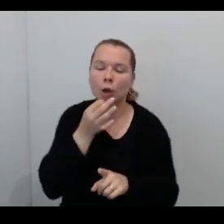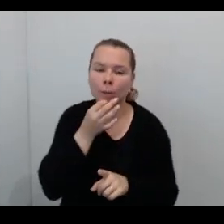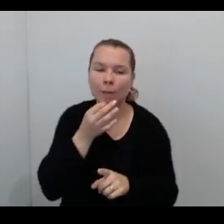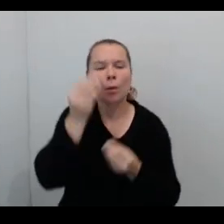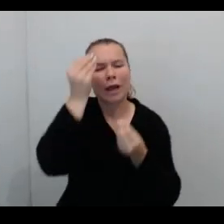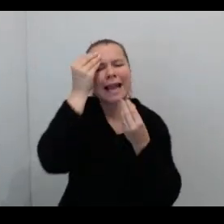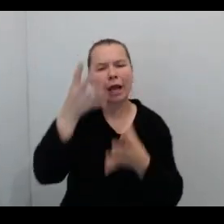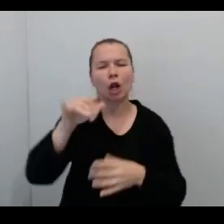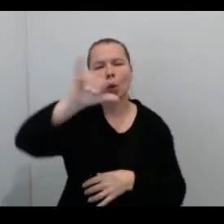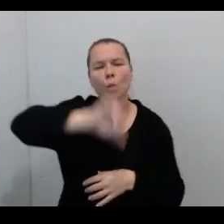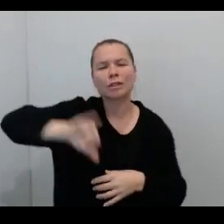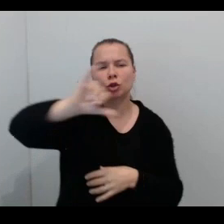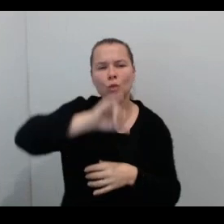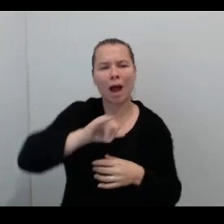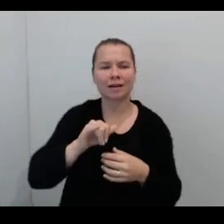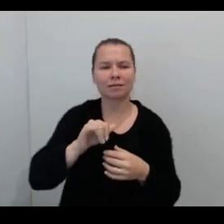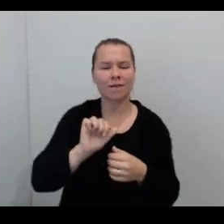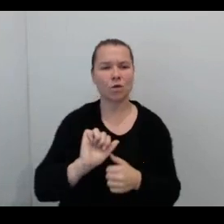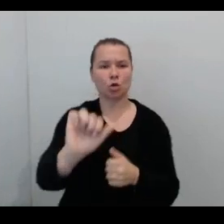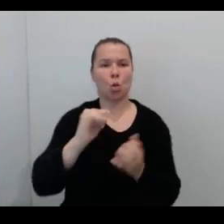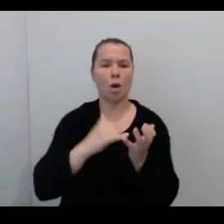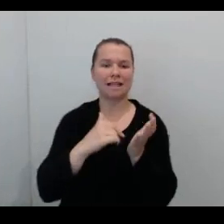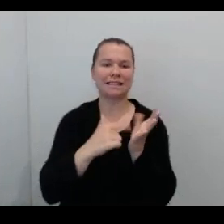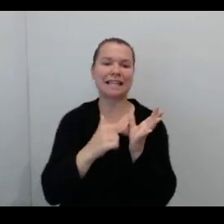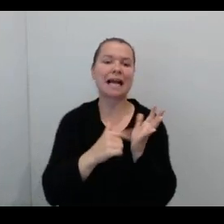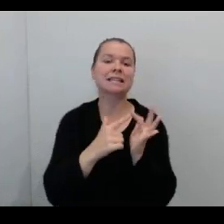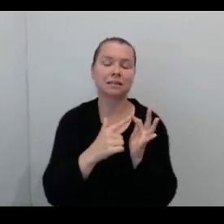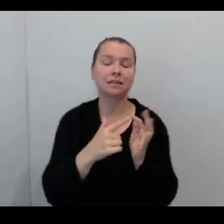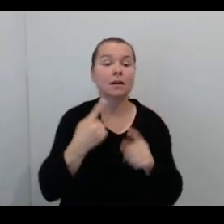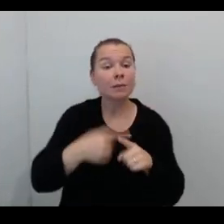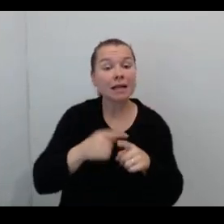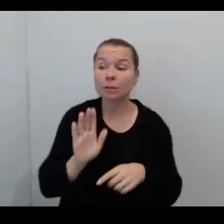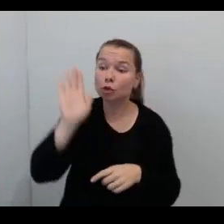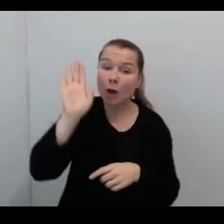hand up and ask a question if you're unsure today.